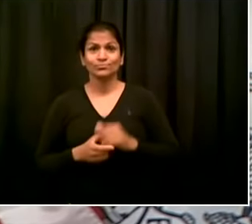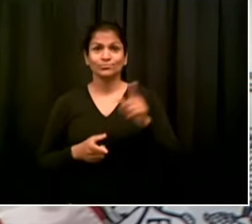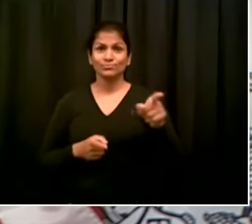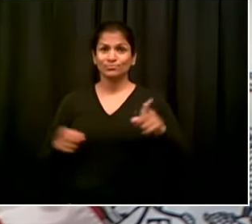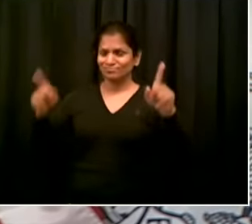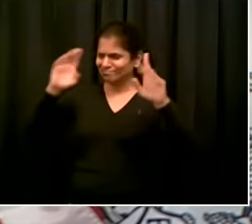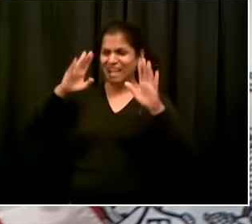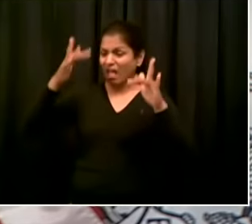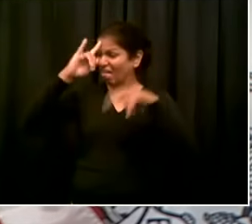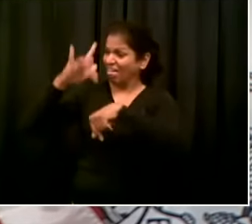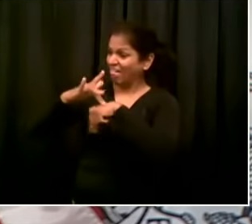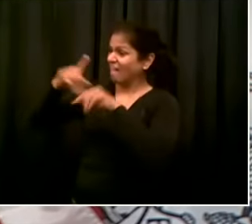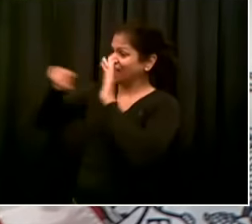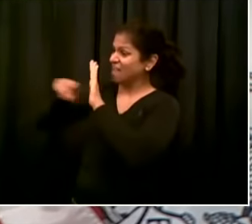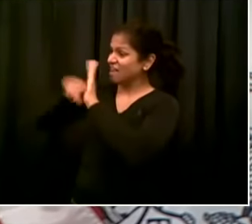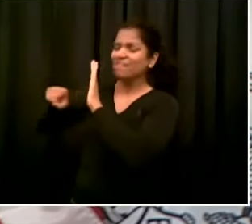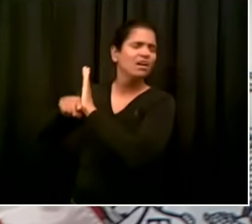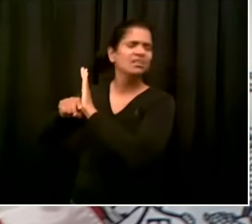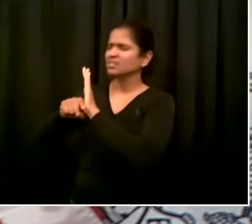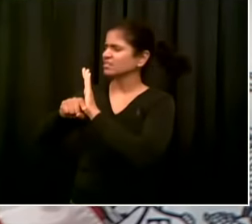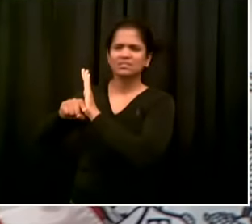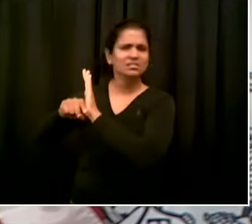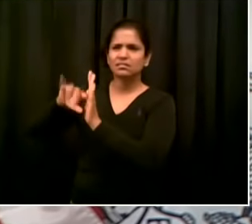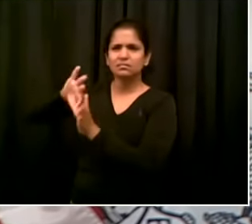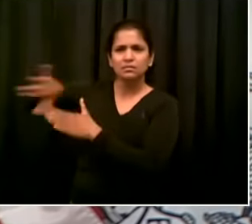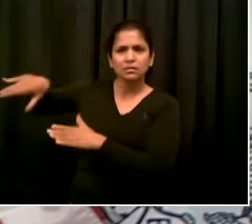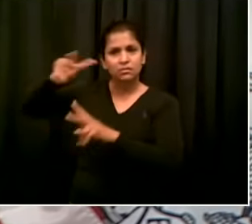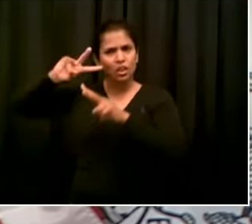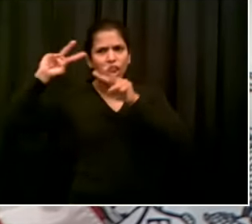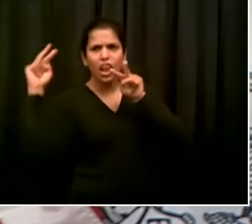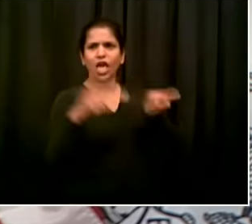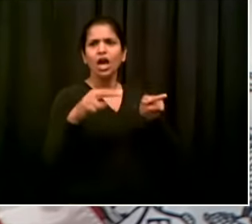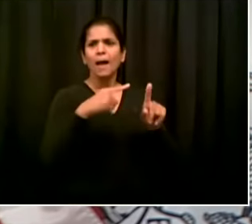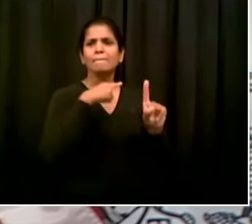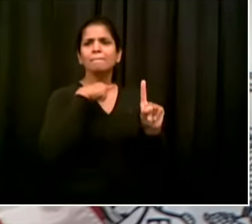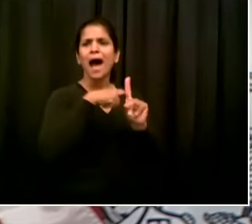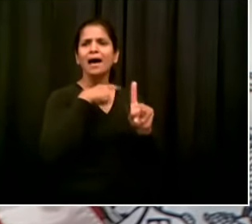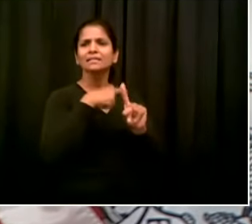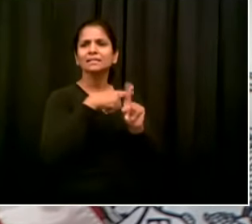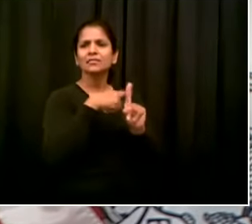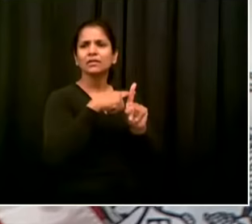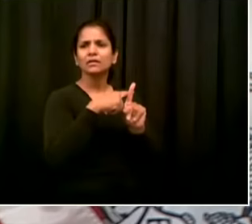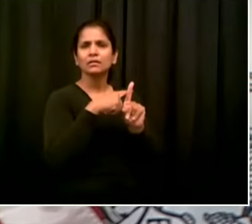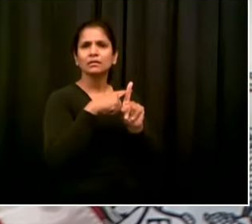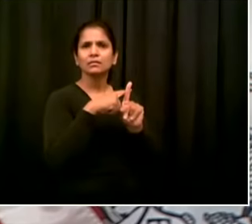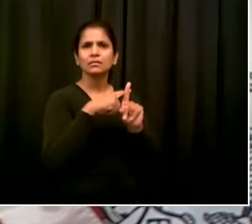TEACHERS DO YOU HAVE TO HIRE SO THAT THE PEOPLE FROM THE DEPARTMENT OF EDUCATIONOI GNG